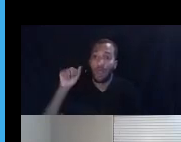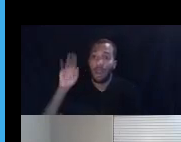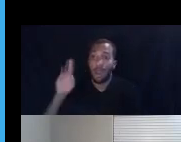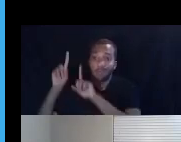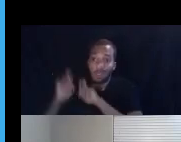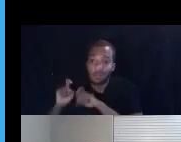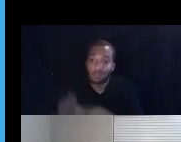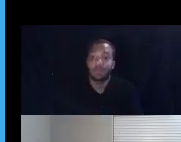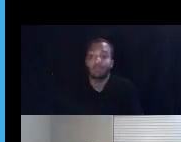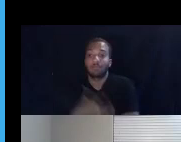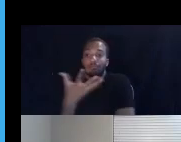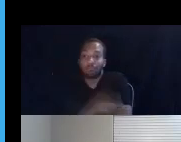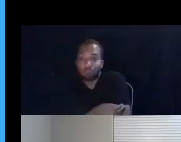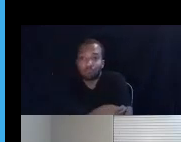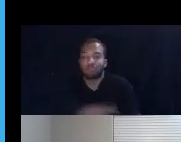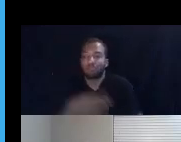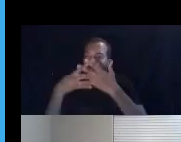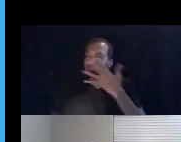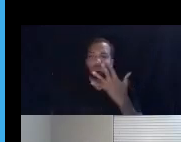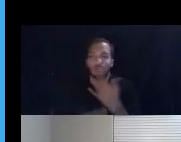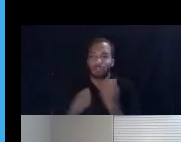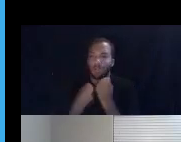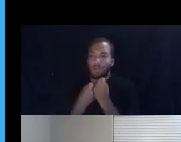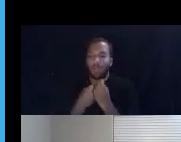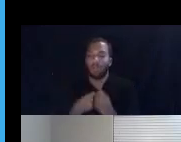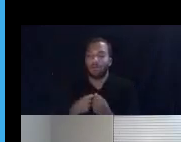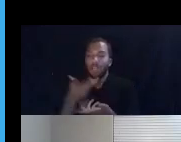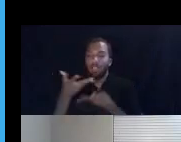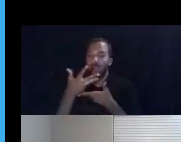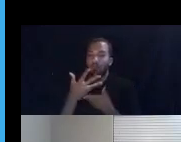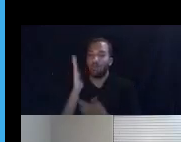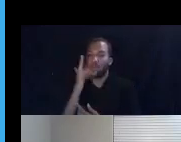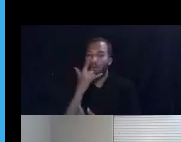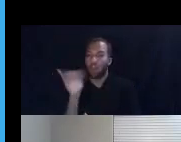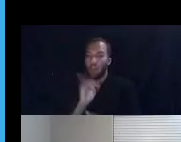So I think engagement can look differently. I think also somebody mentioned about